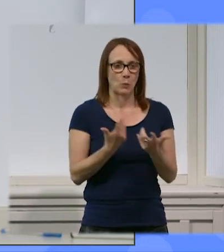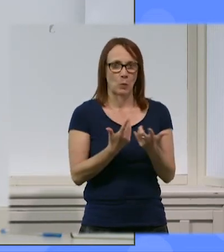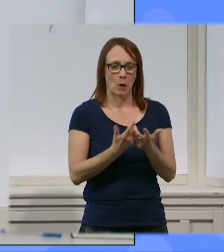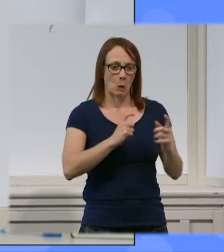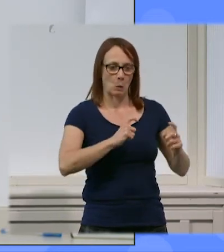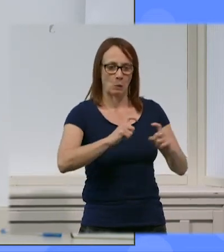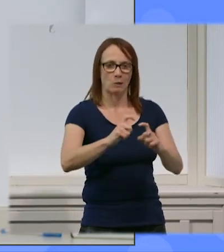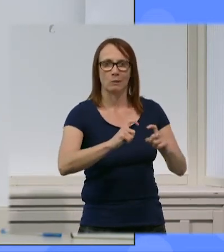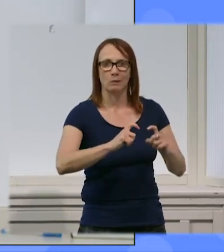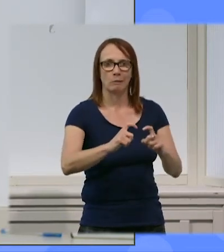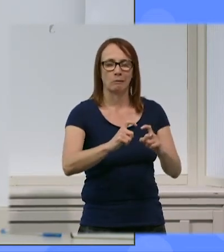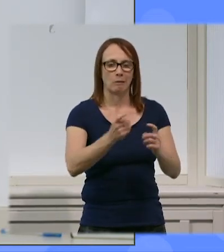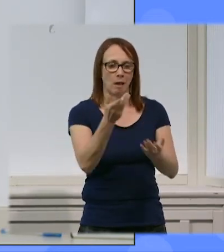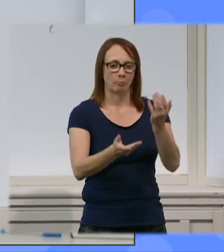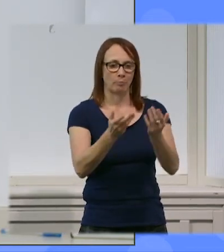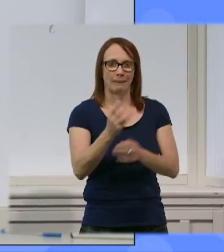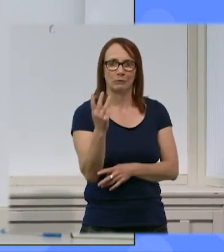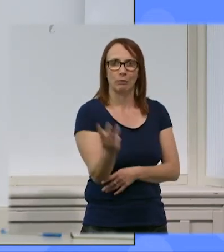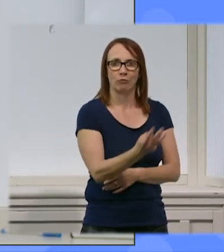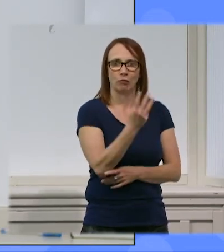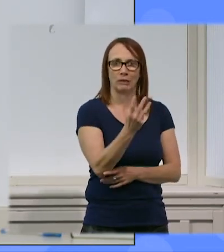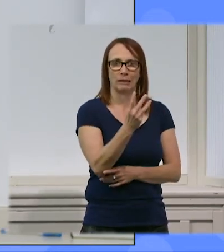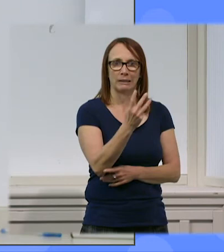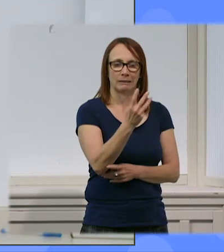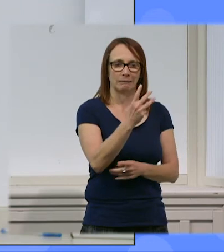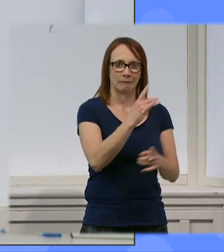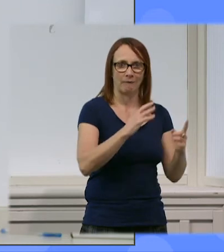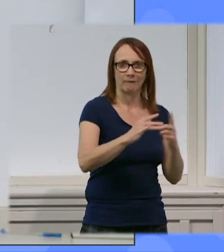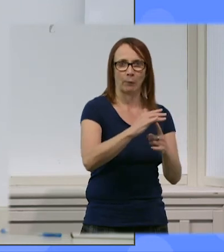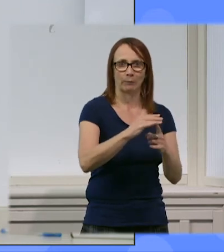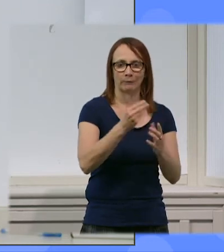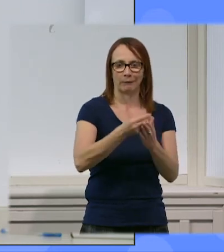balances out those environmental economic and social impacts and the